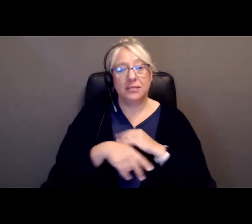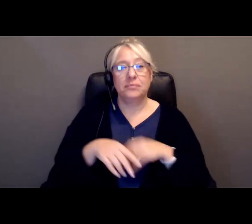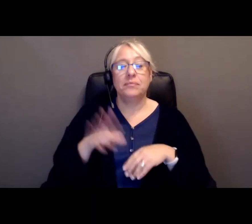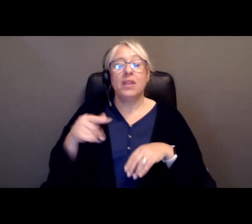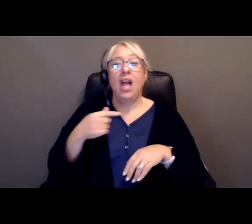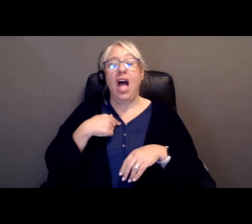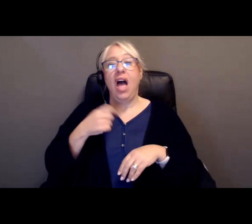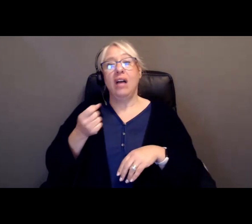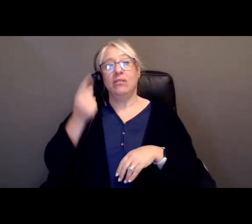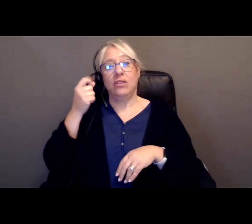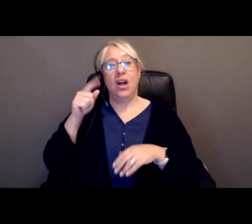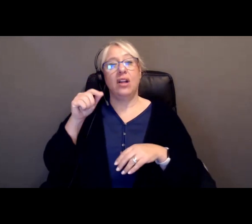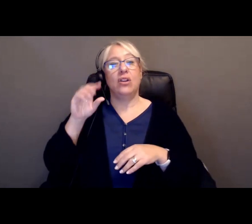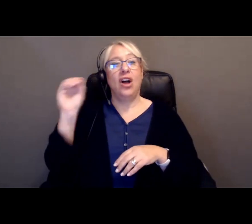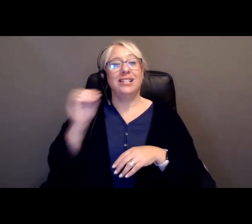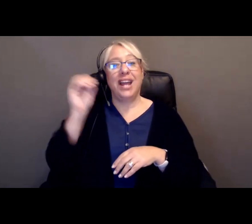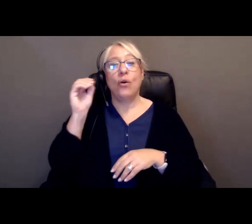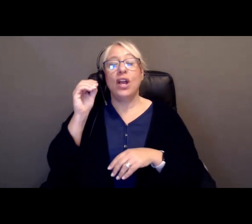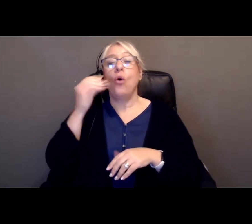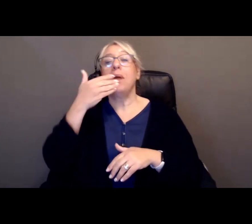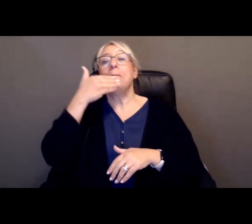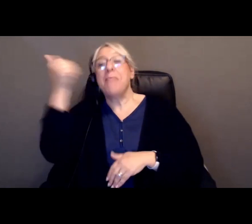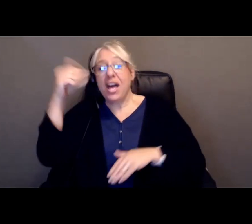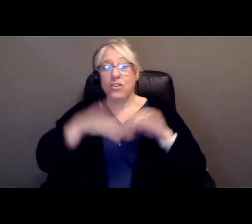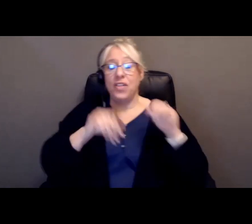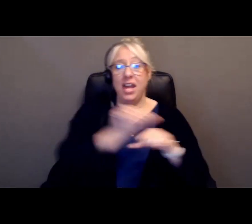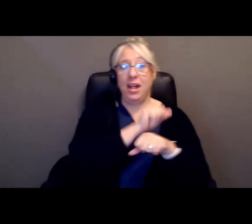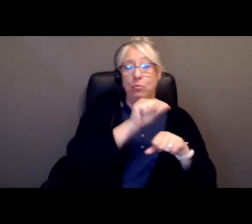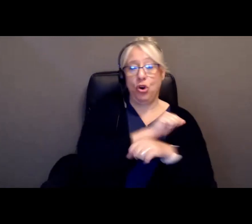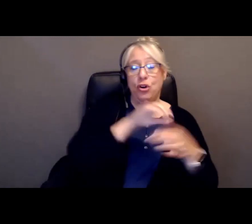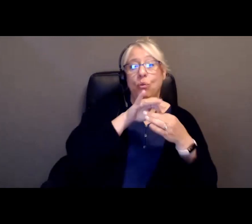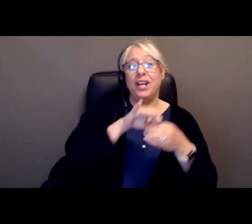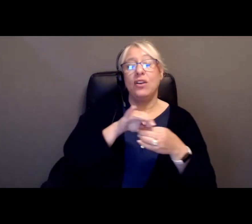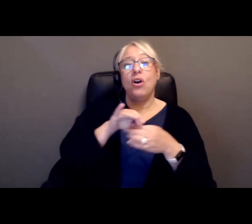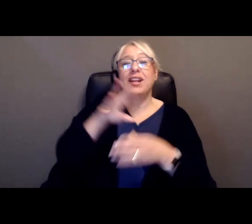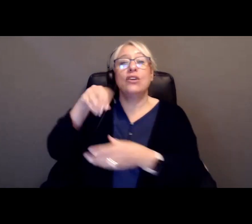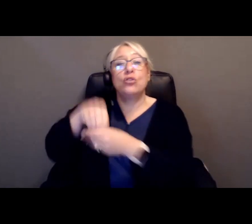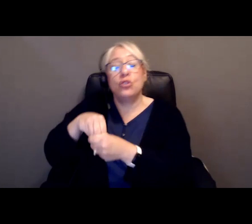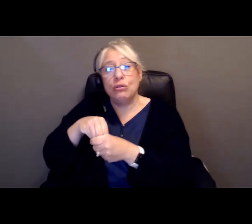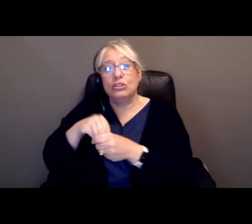significantly better than Alberta when looking at inclusion given the AODA. Am I misinformed?